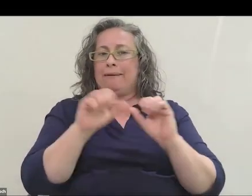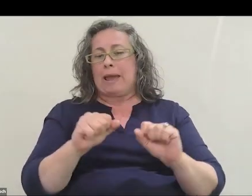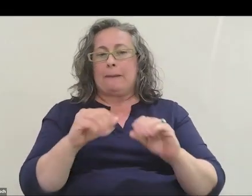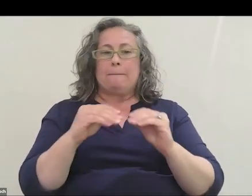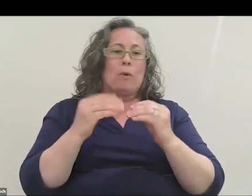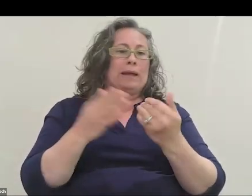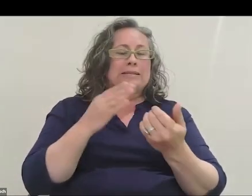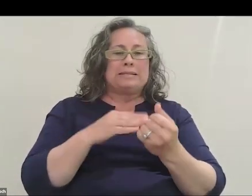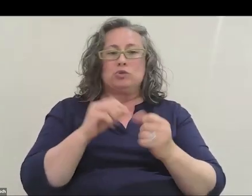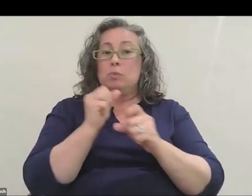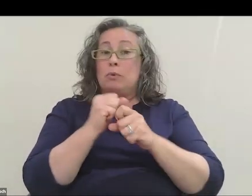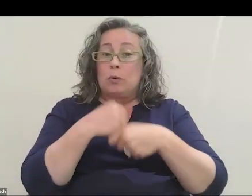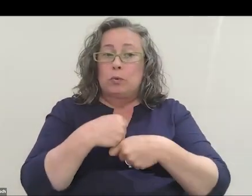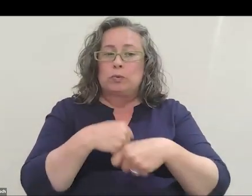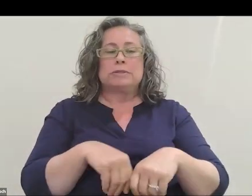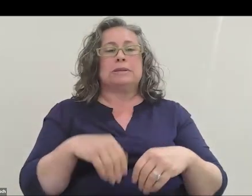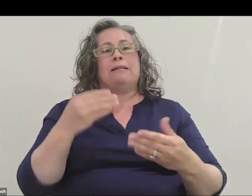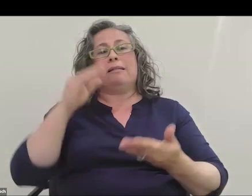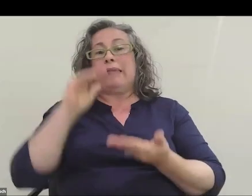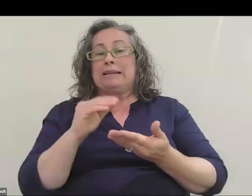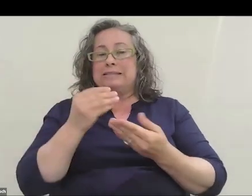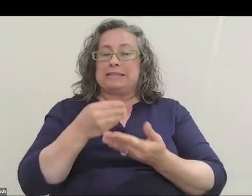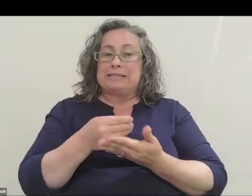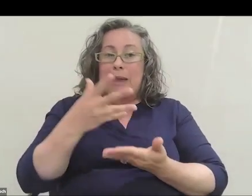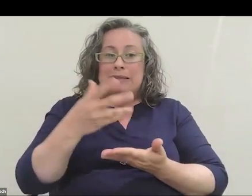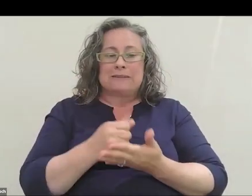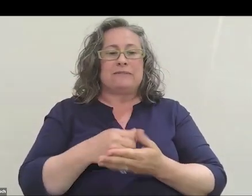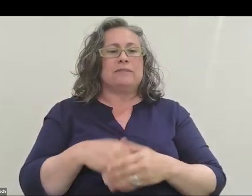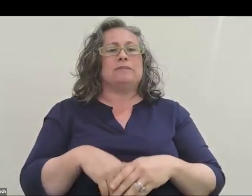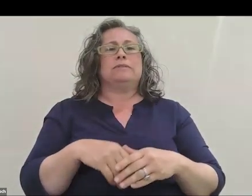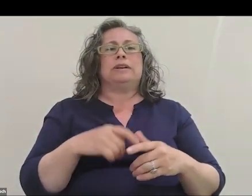less expensive compared to traditional model production methods,